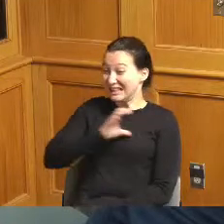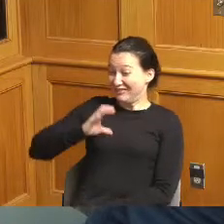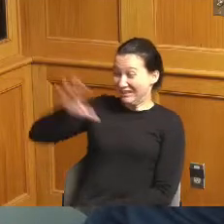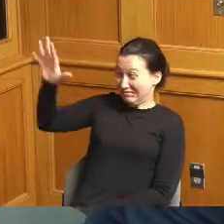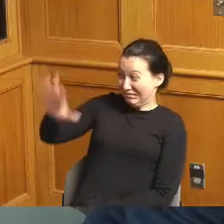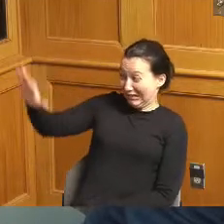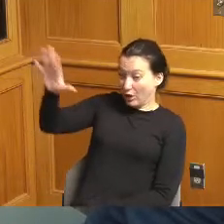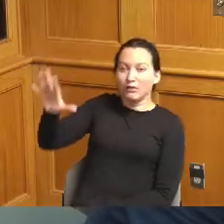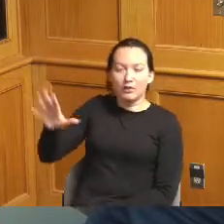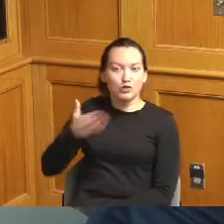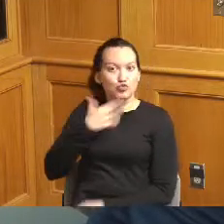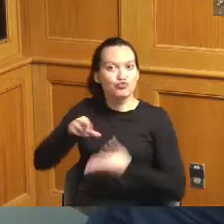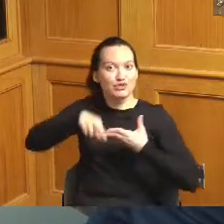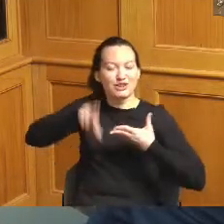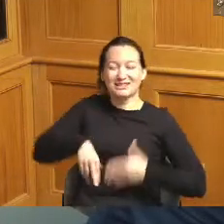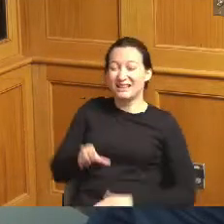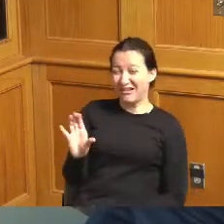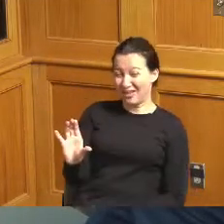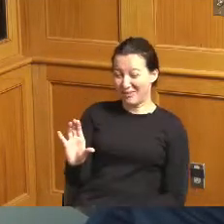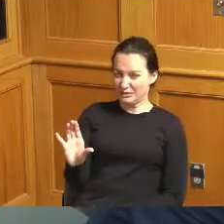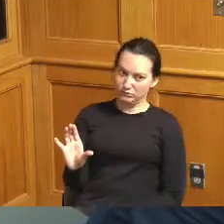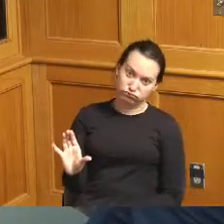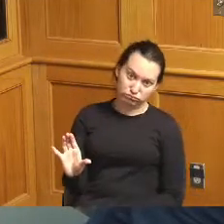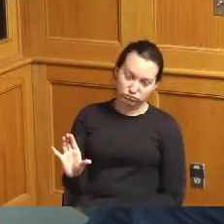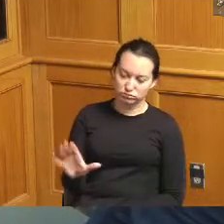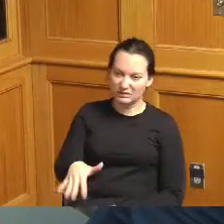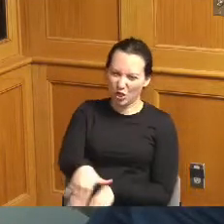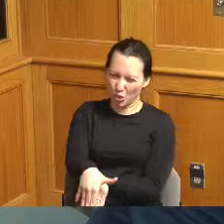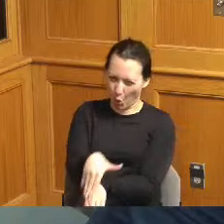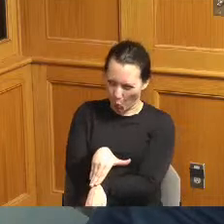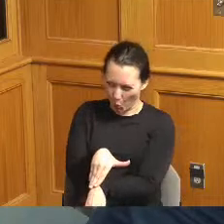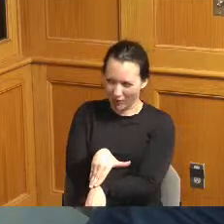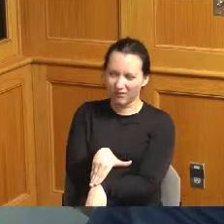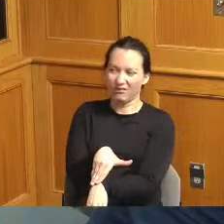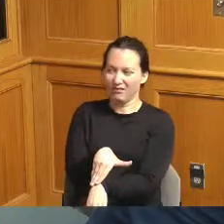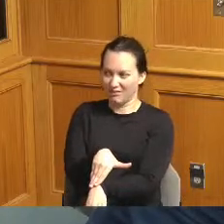results but Franklin is still really slow now they have a lot of leadership changes going on